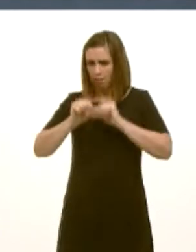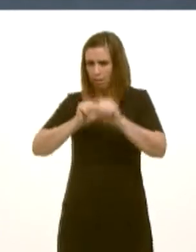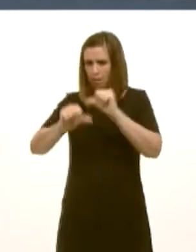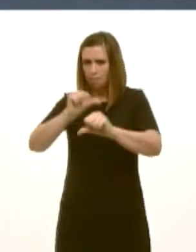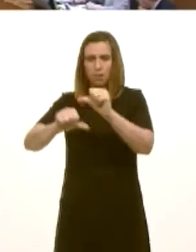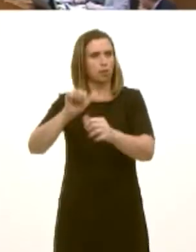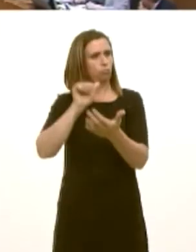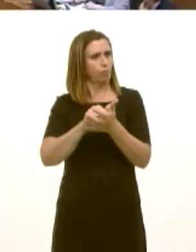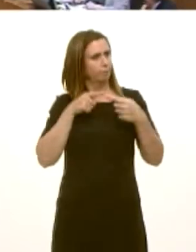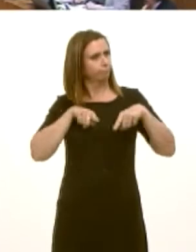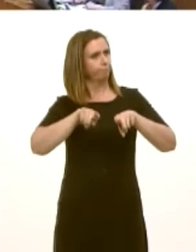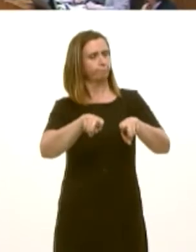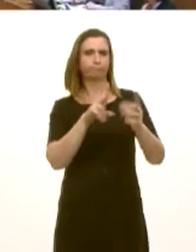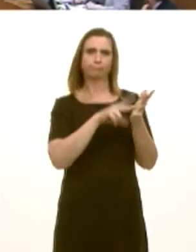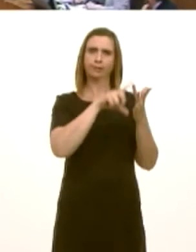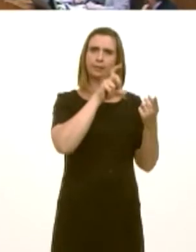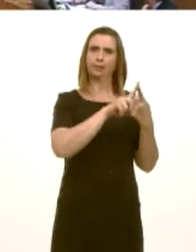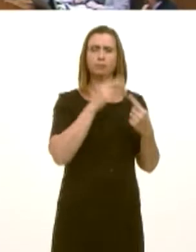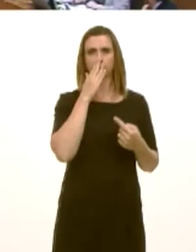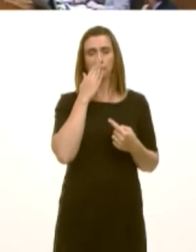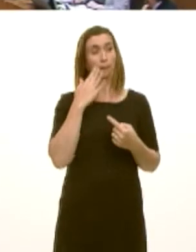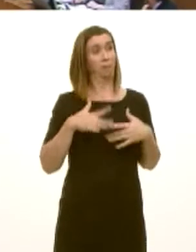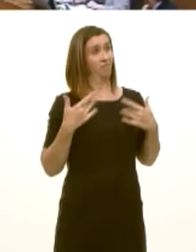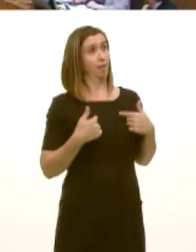Carwyn Jones: Weíre confident we can comply in terms of the diagnostic waiting times.